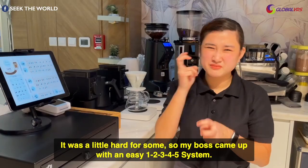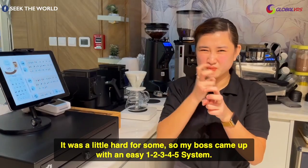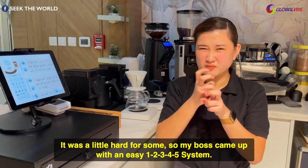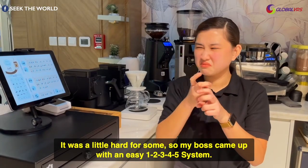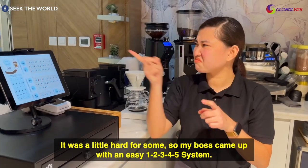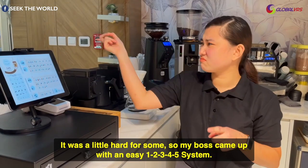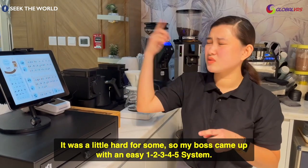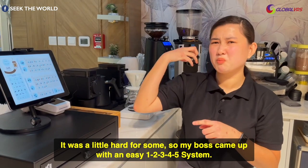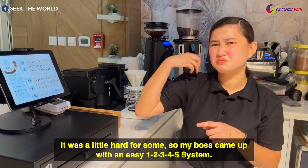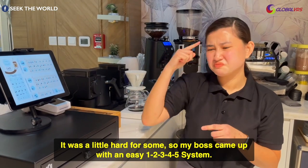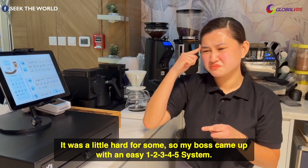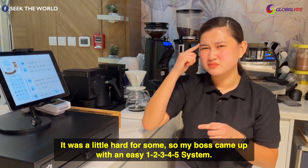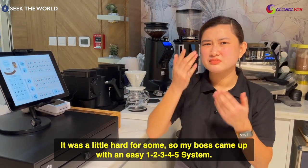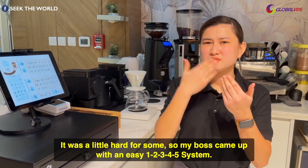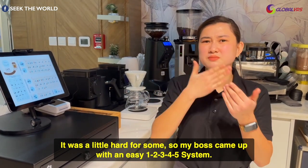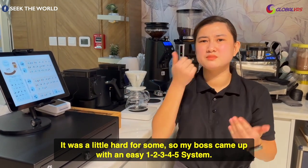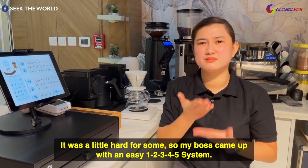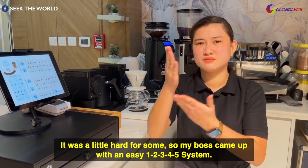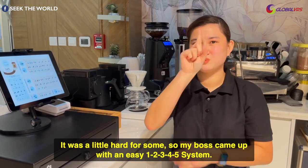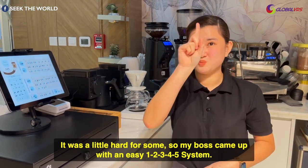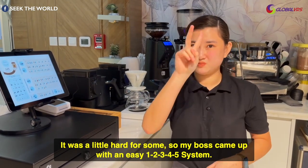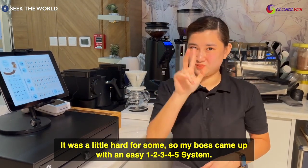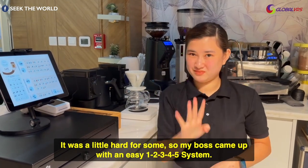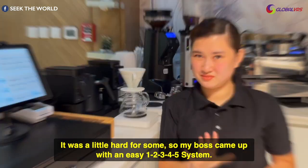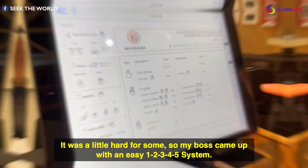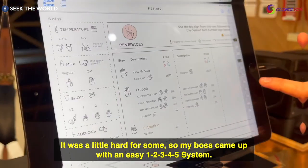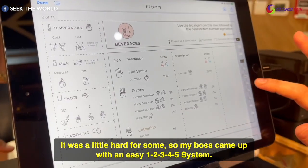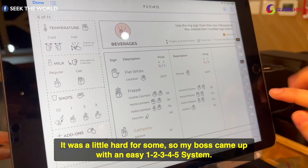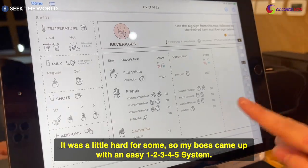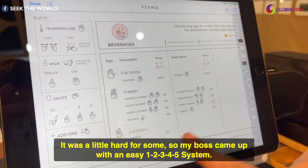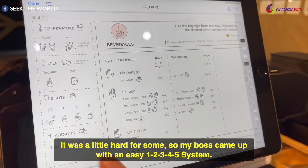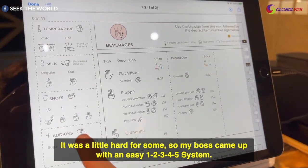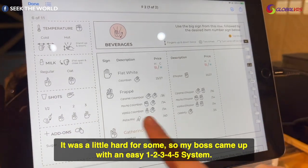It was a little hard for some, so my boss came up with an easy 1-2-3-4-5 System.